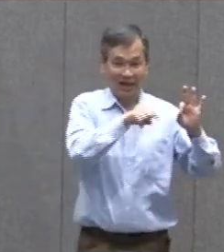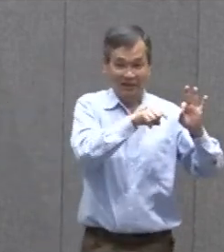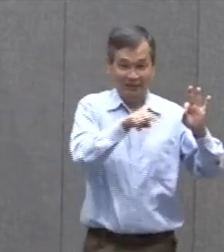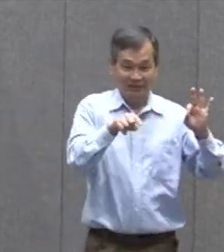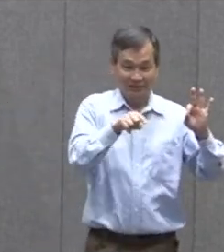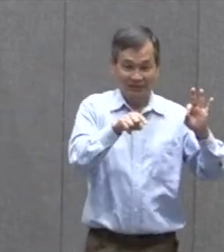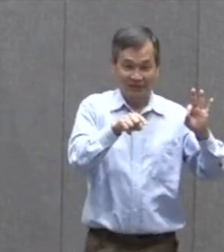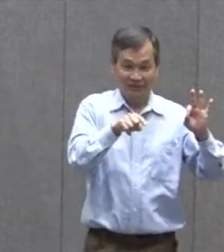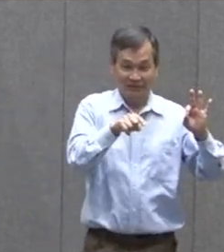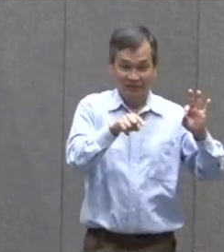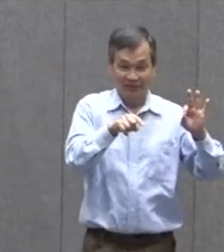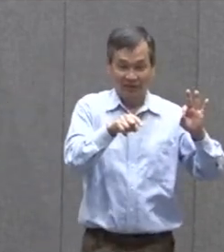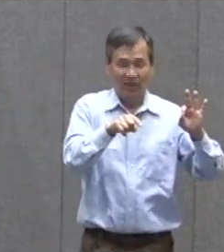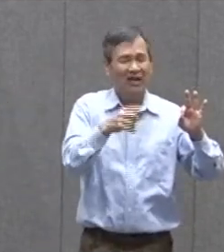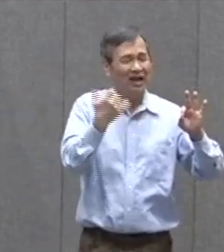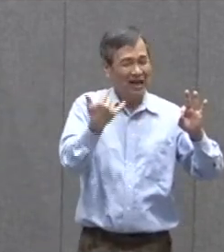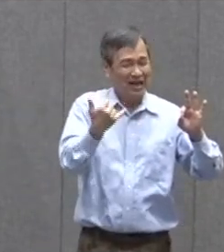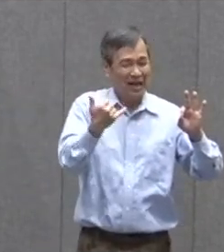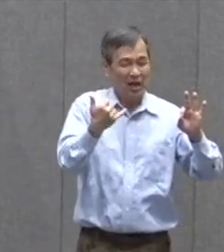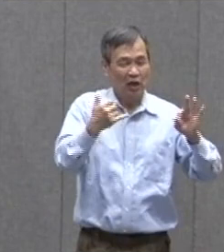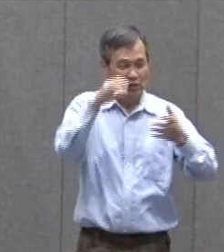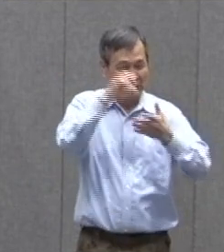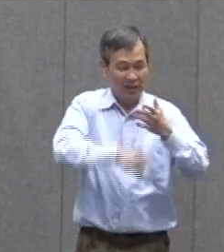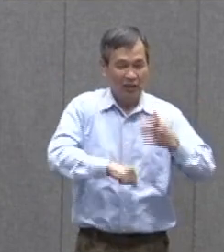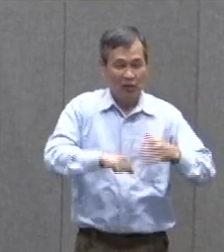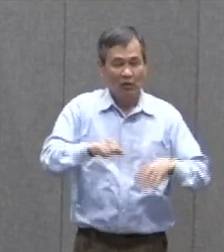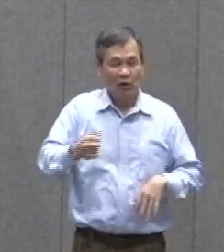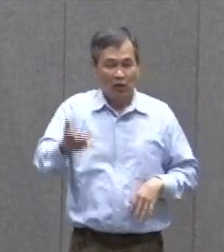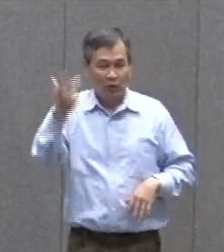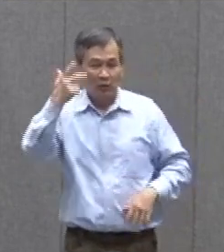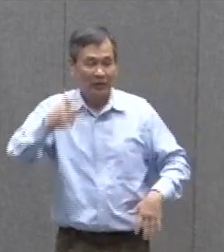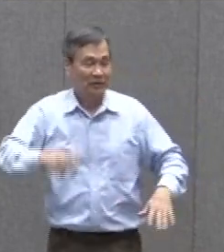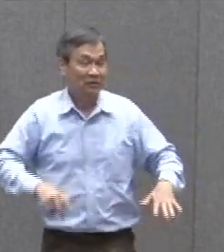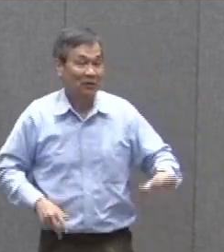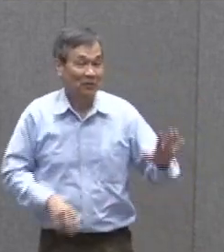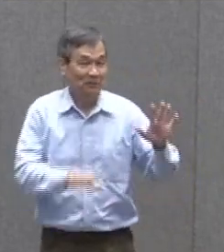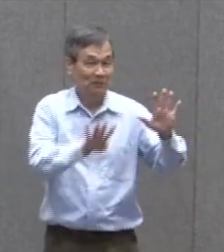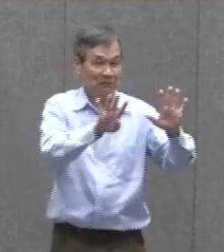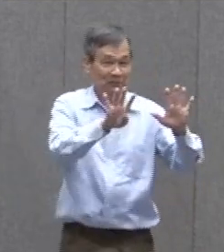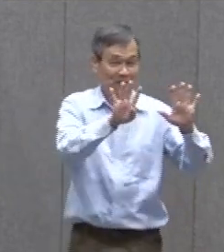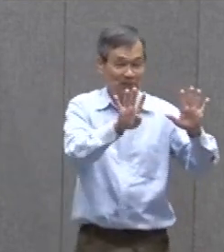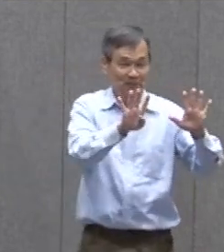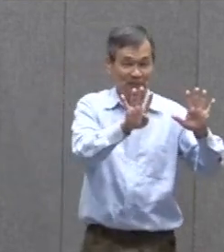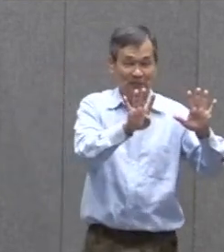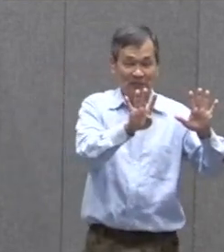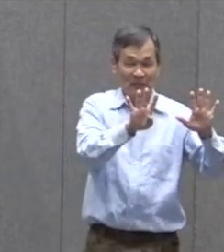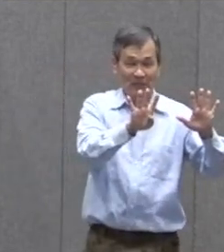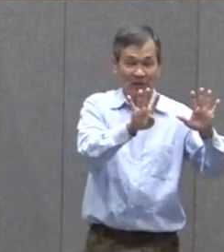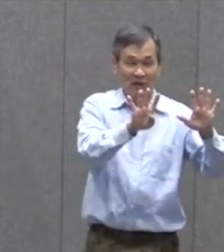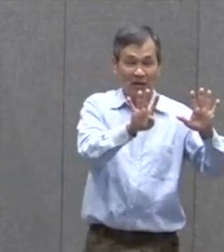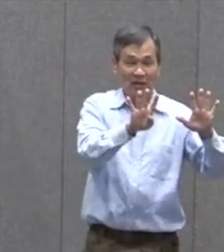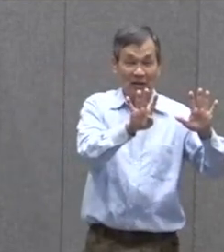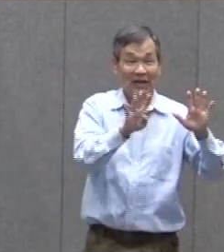and I want to take away three, so I'm going to cover up three. Let's count.